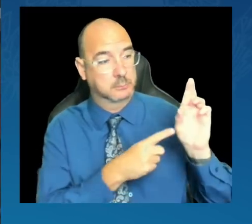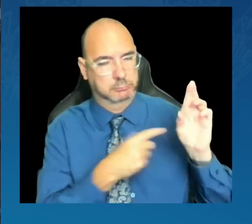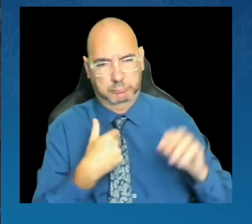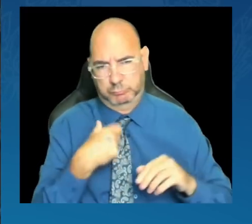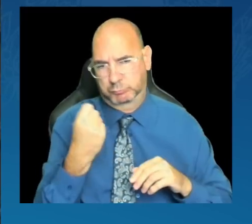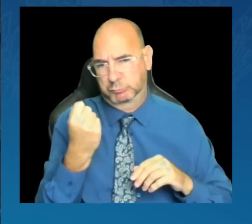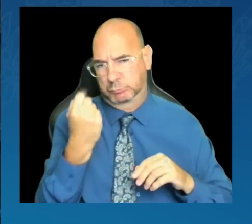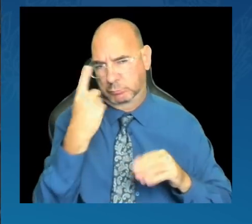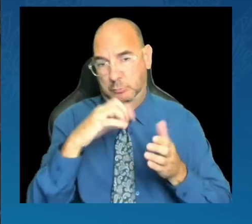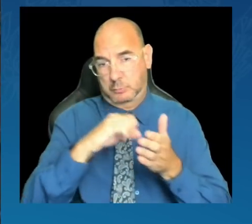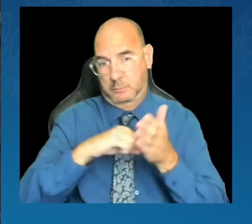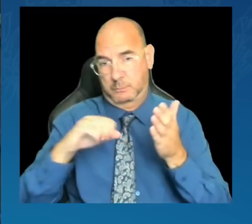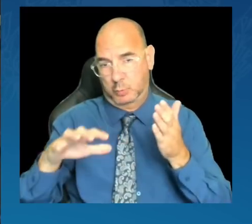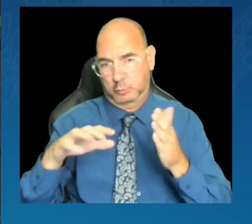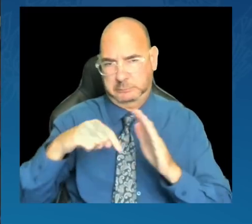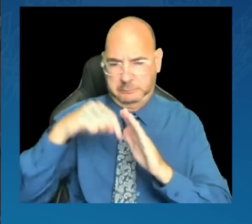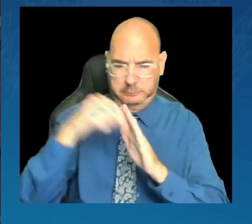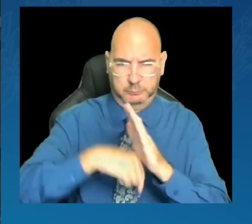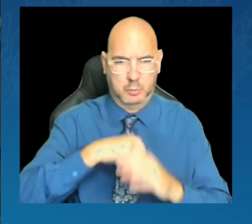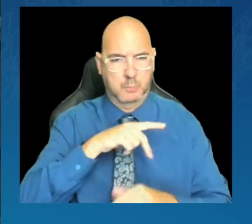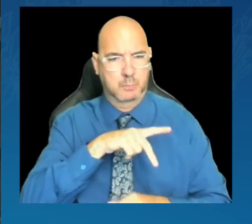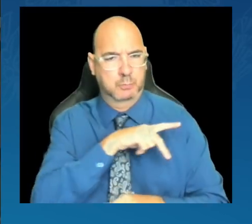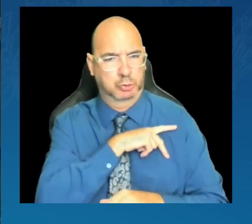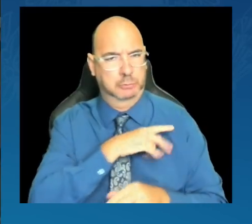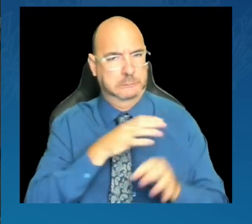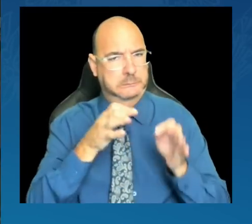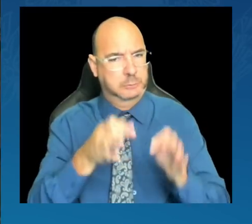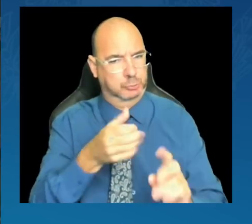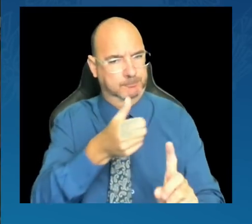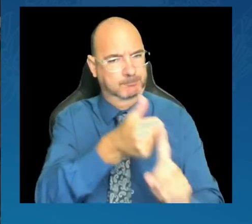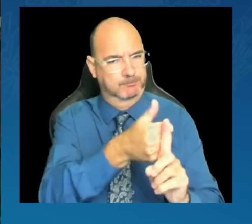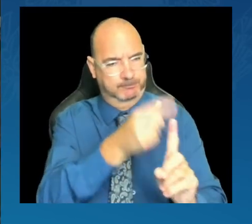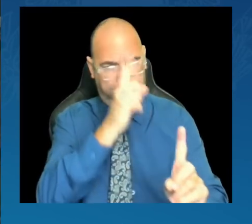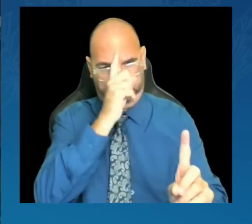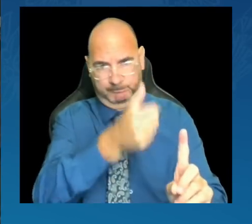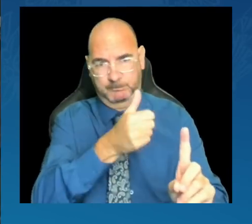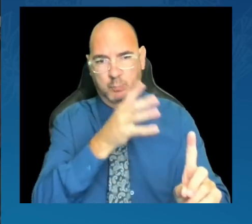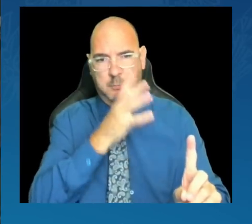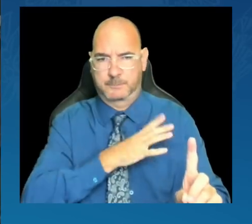that is best left up to a woman and her doctor, not members of the General Assembly.